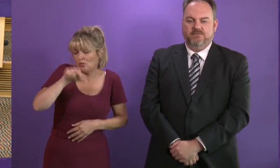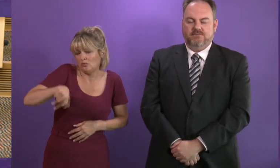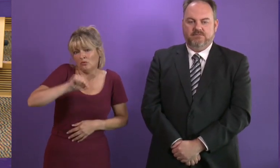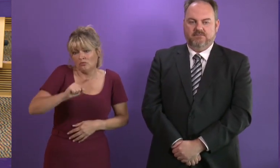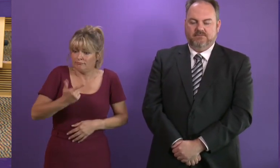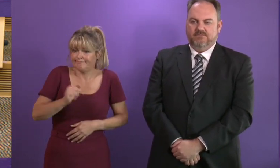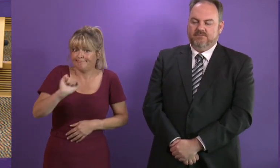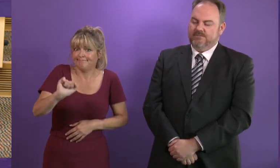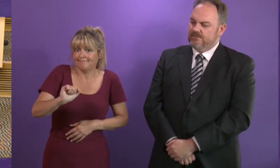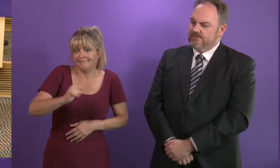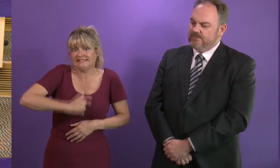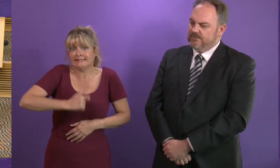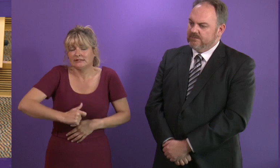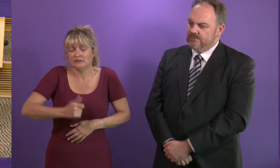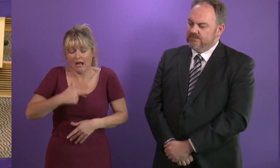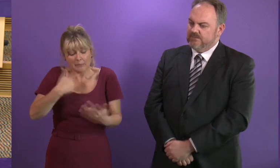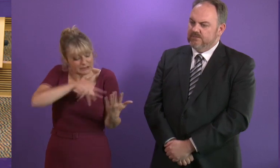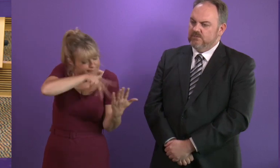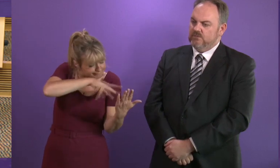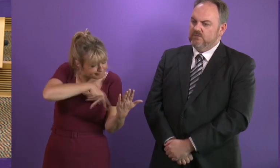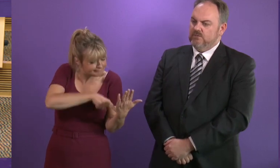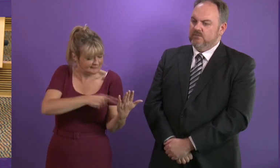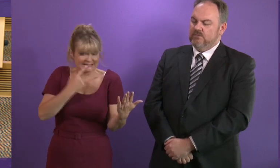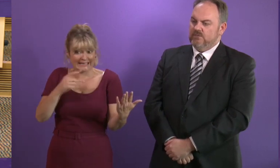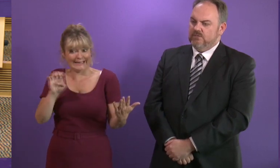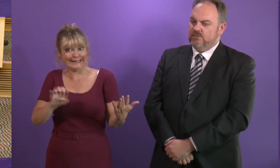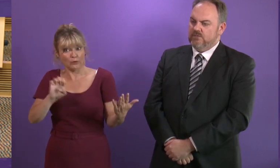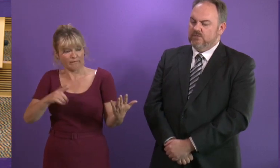suggests that EU nationals feel safer and more comfortable in Scotland than in other